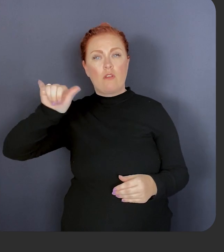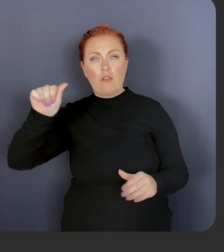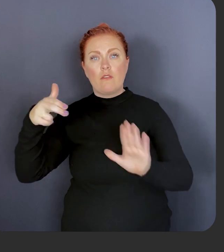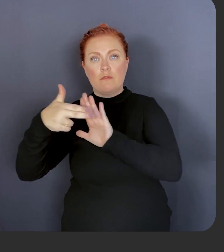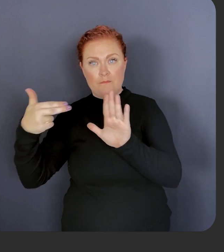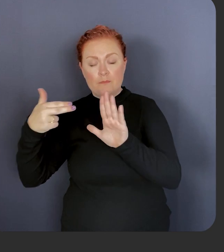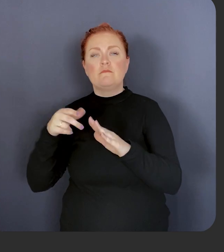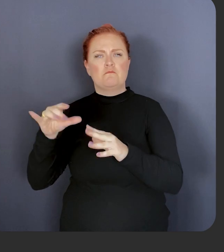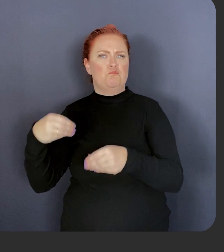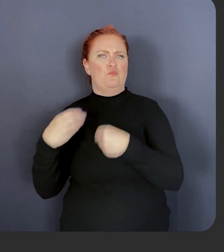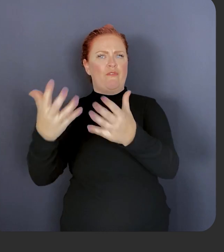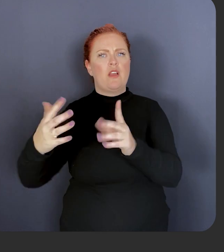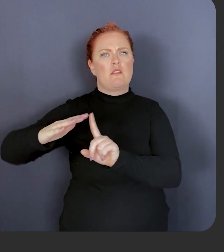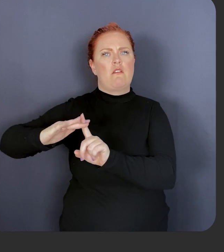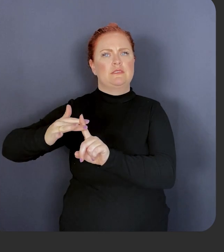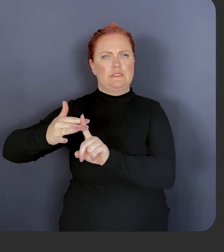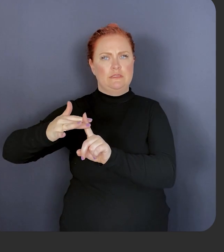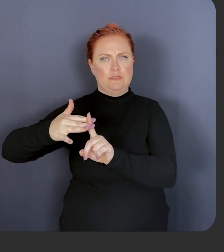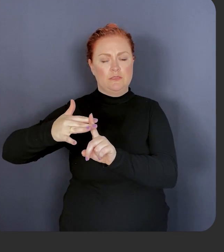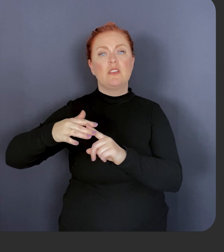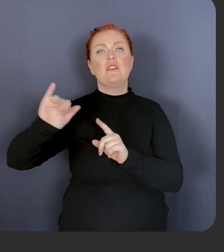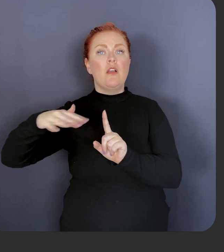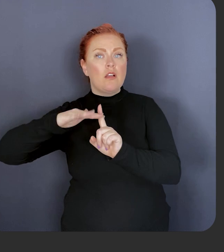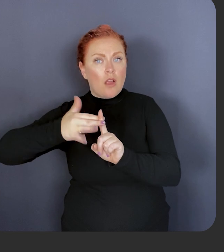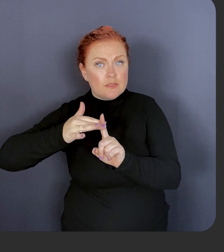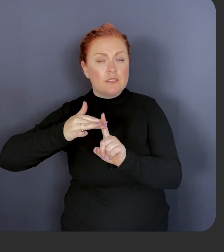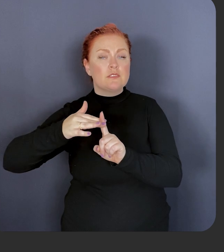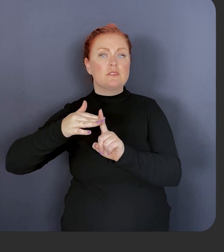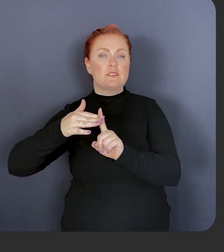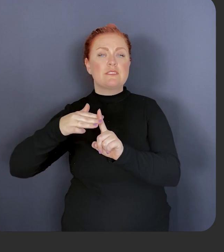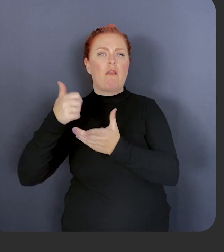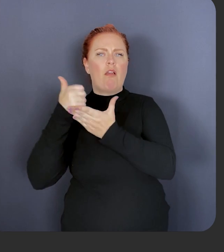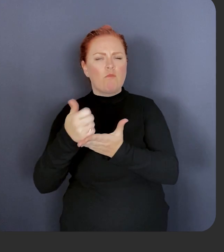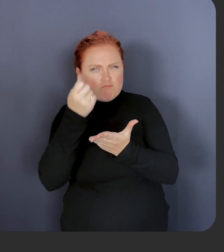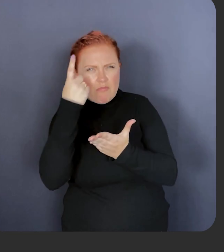are going to provide context for what that control